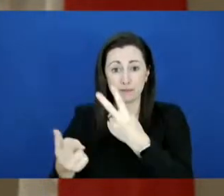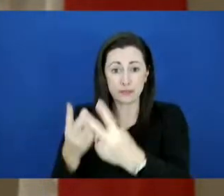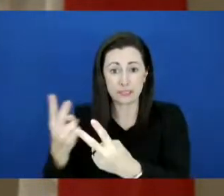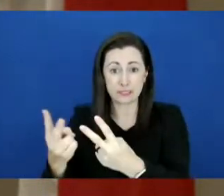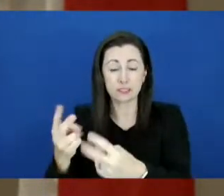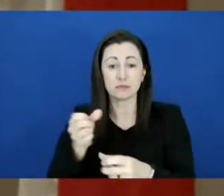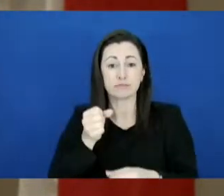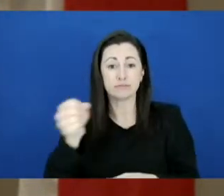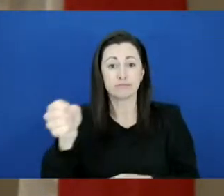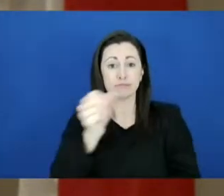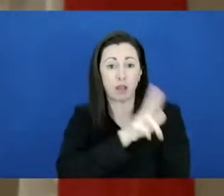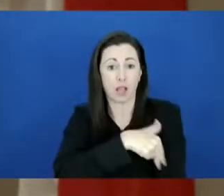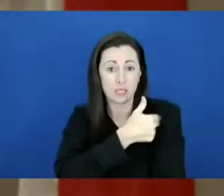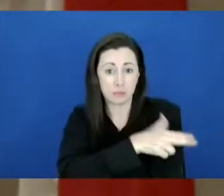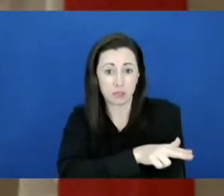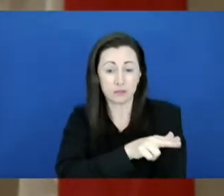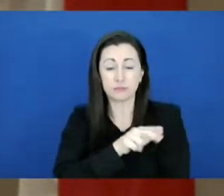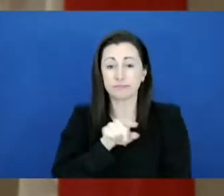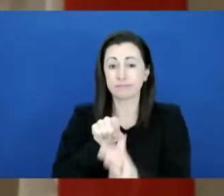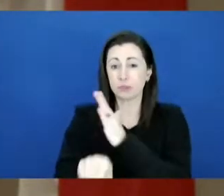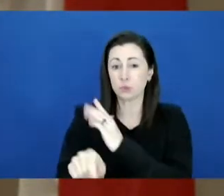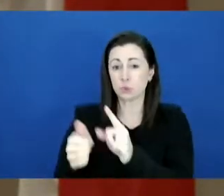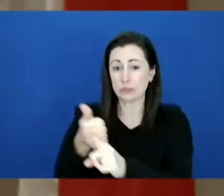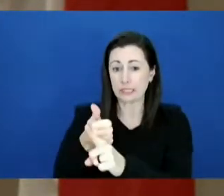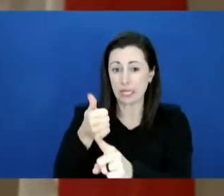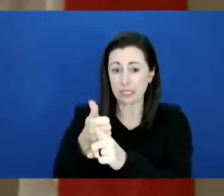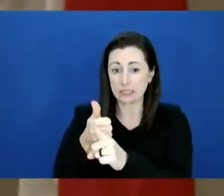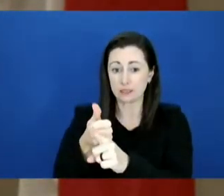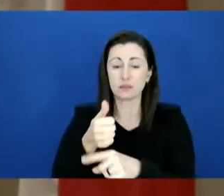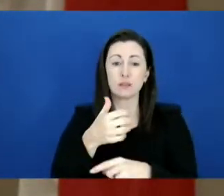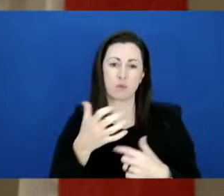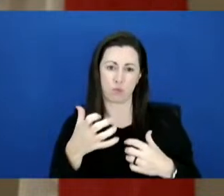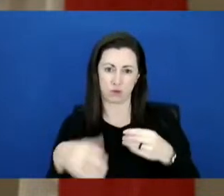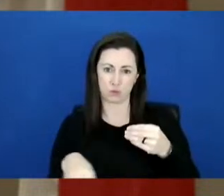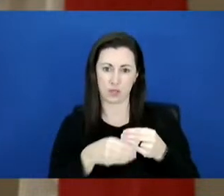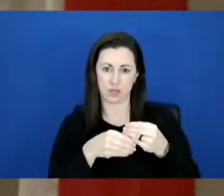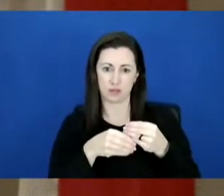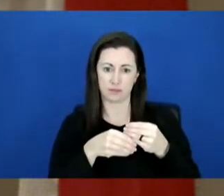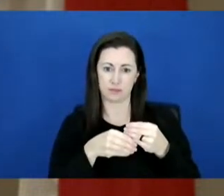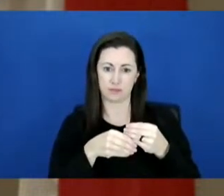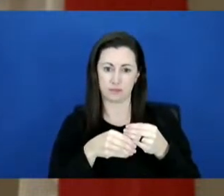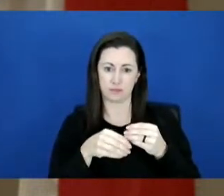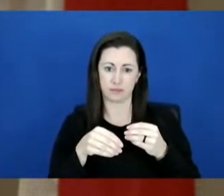INCARCERATION, EMERGENCY